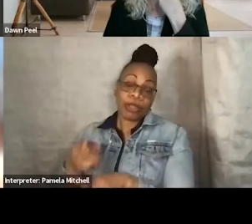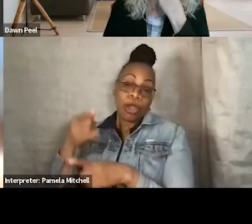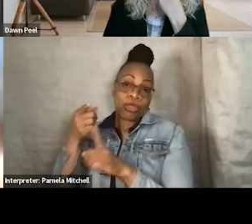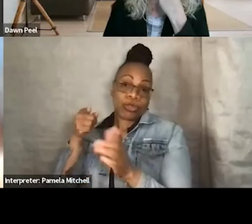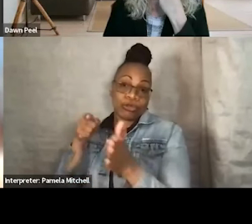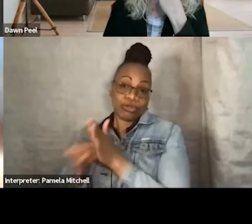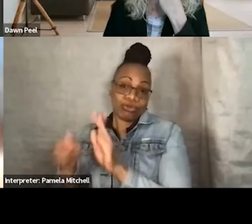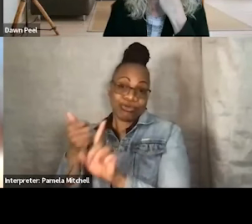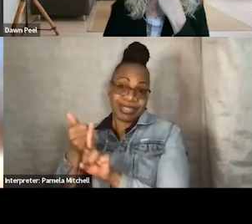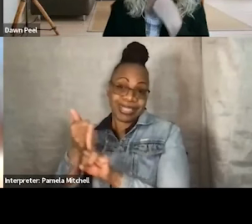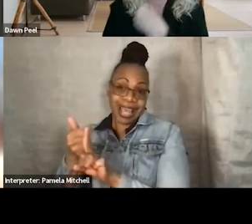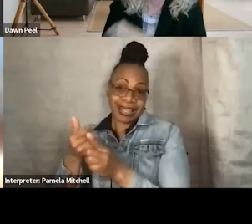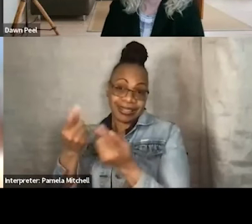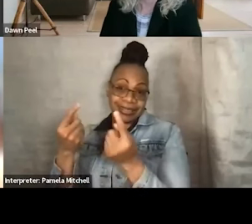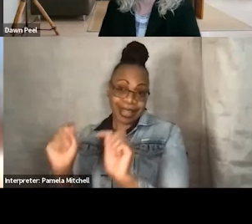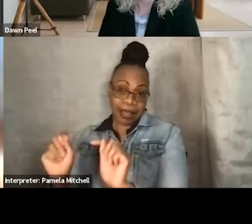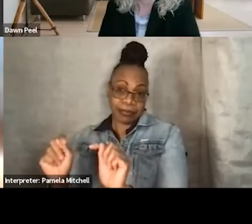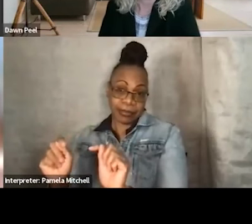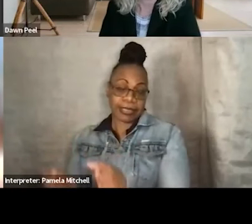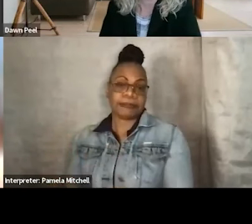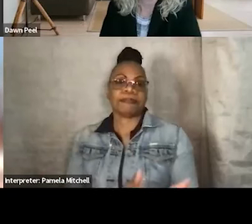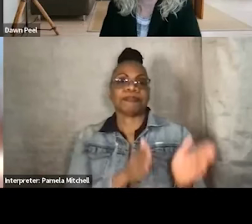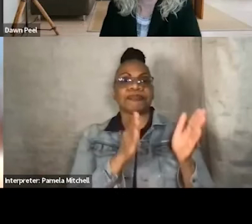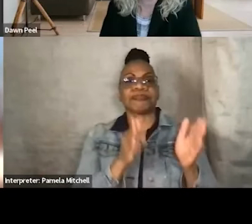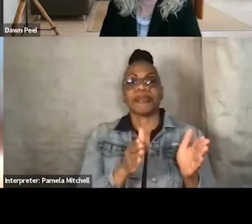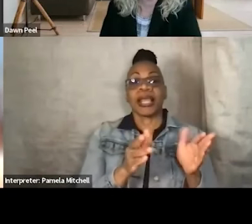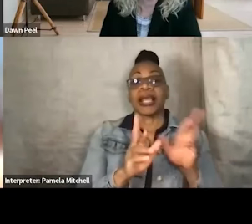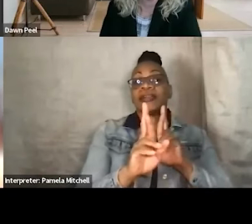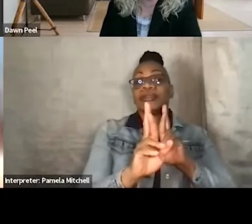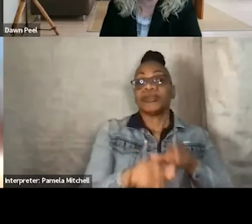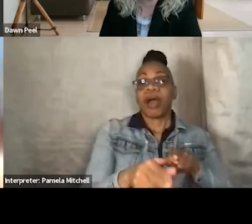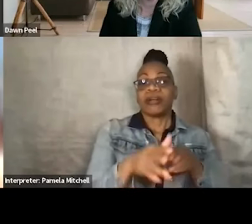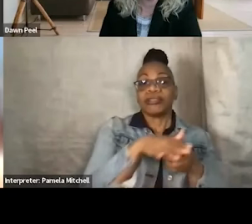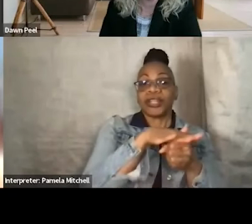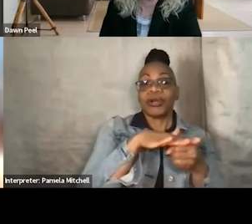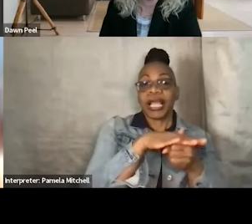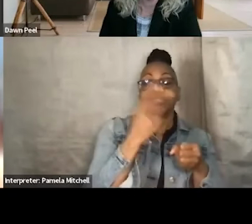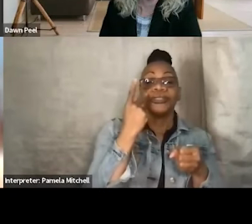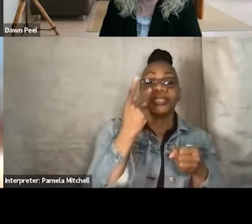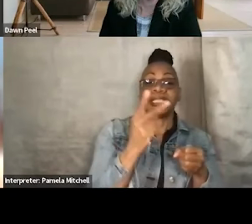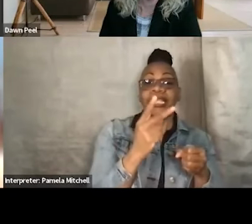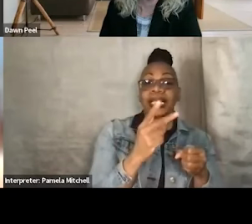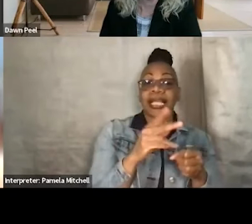Location of response. You see that facility and home are two primary.